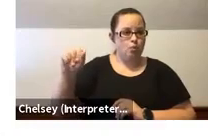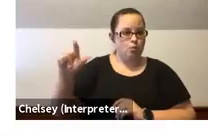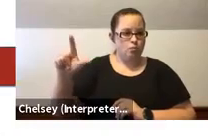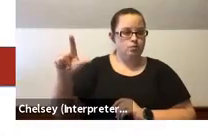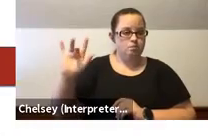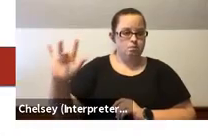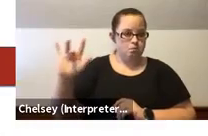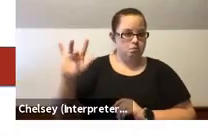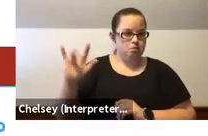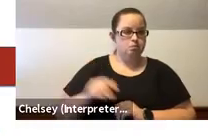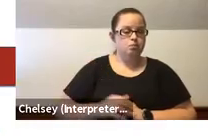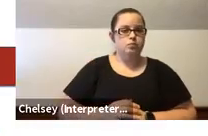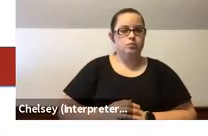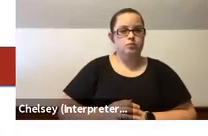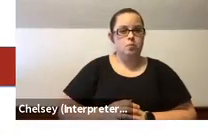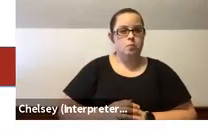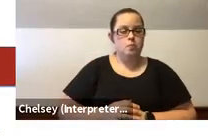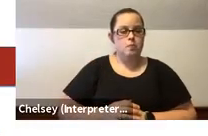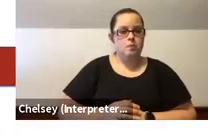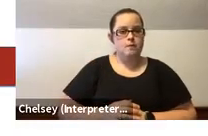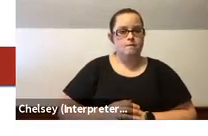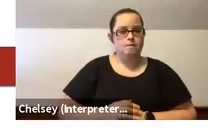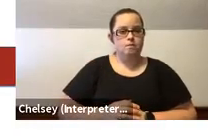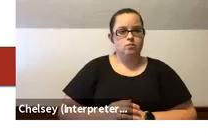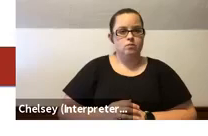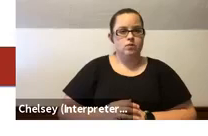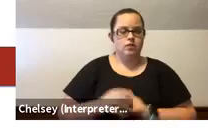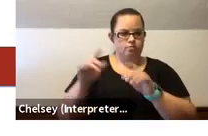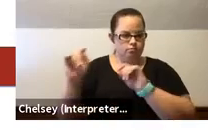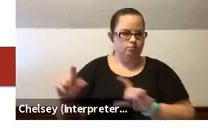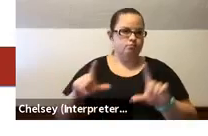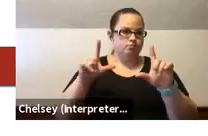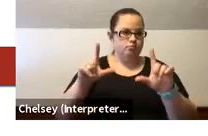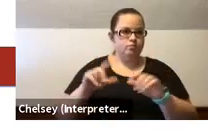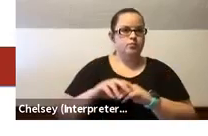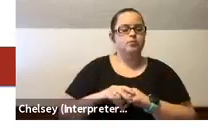Sage Talbot: So you'll click on that. It's going to bring you to this page here you're going to sign in.